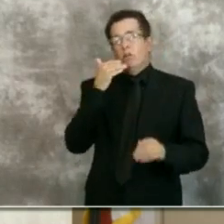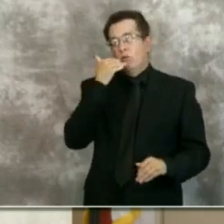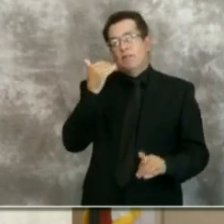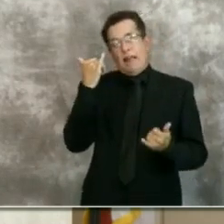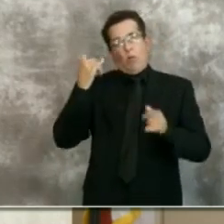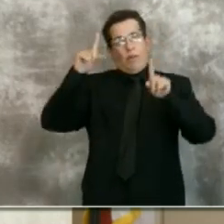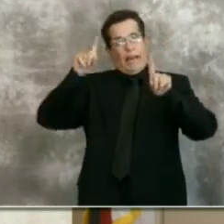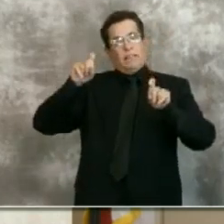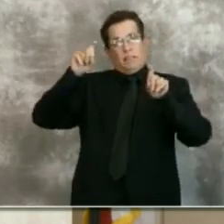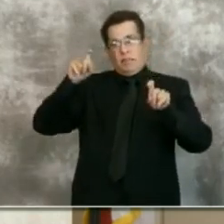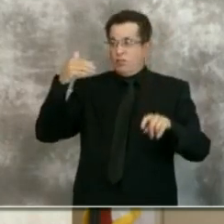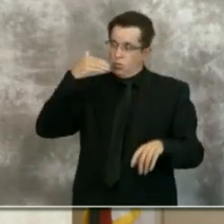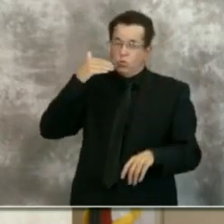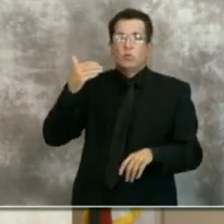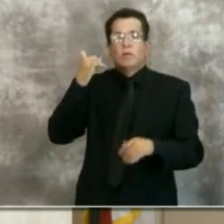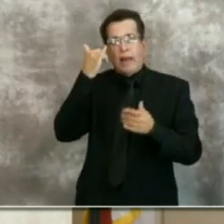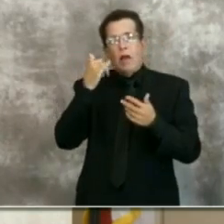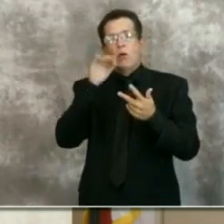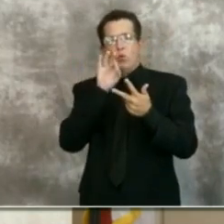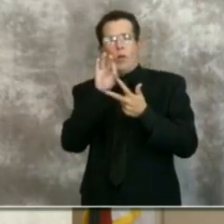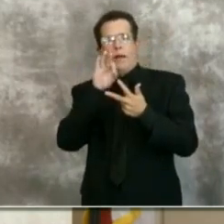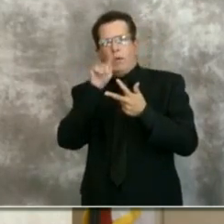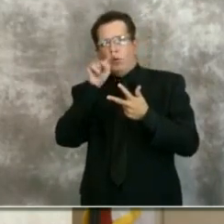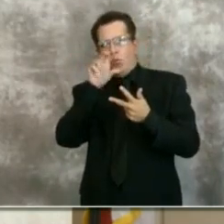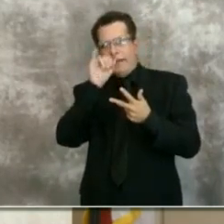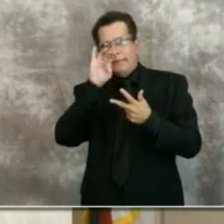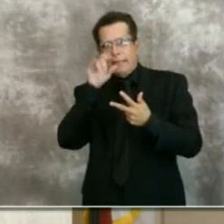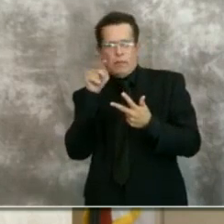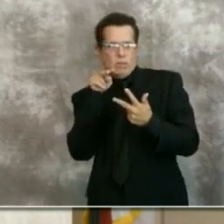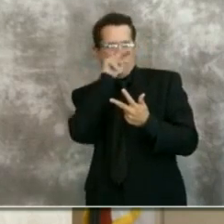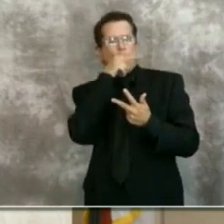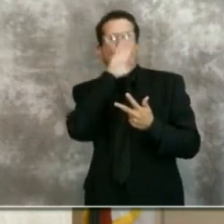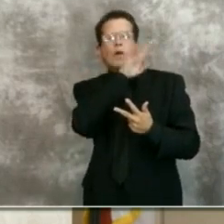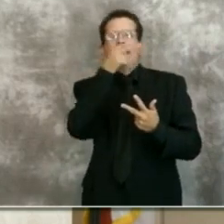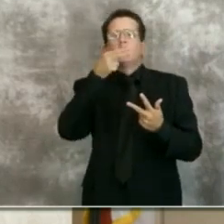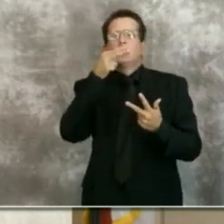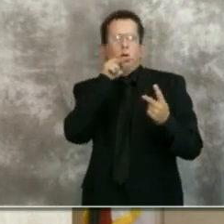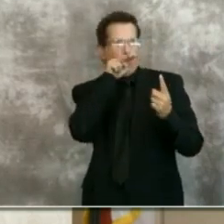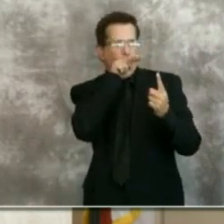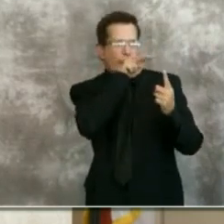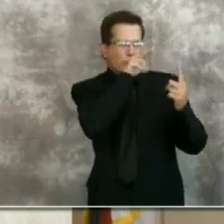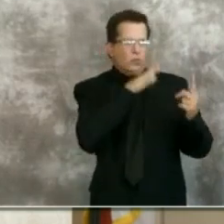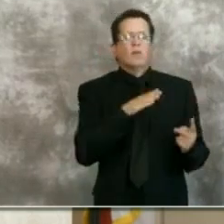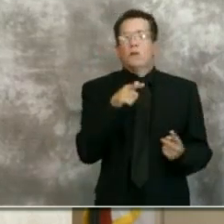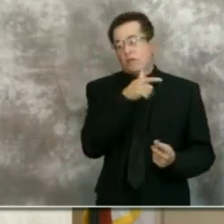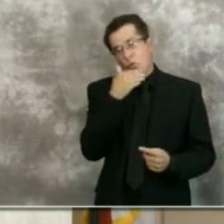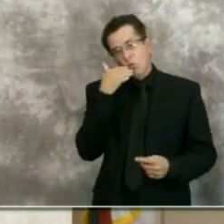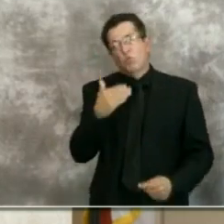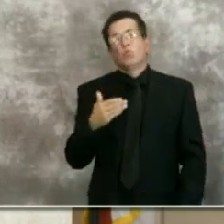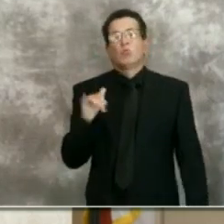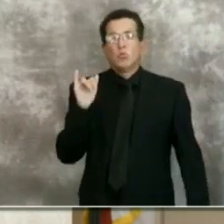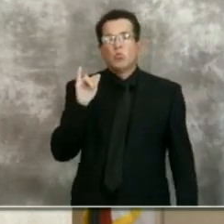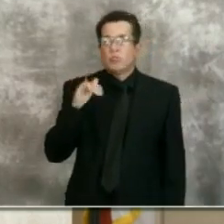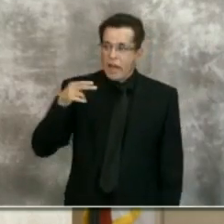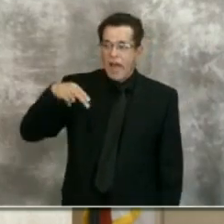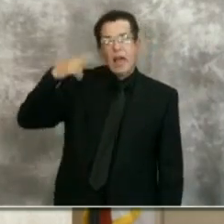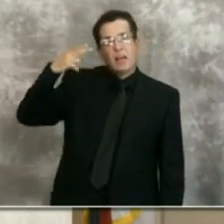TO TRY AND CONFRONT THAT CHALLENGE ADDRESS IT. MOVE FORWARD AND THAT'S CERTAINLY BEEN THE CASE WITH TESTING. AND NOW WITH OUR TRACING